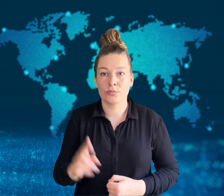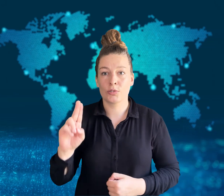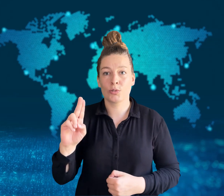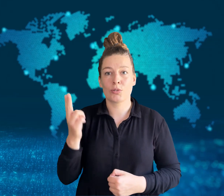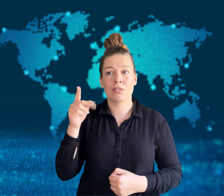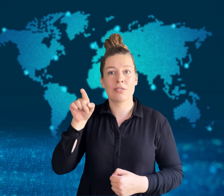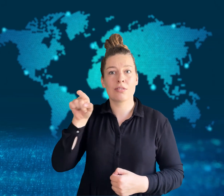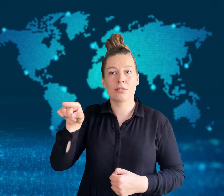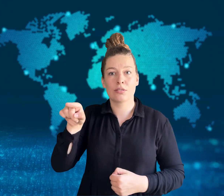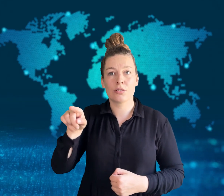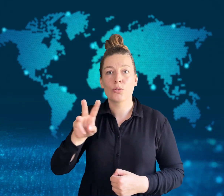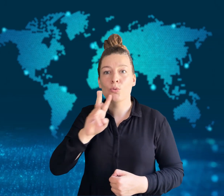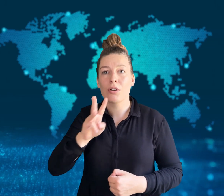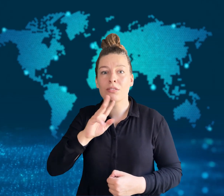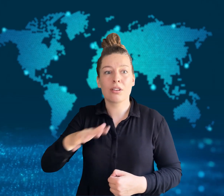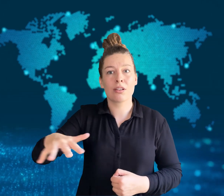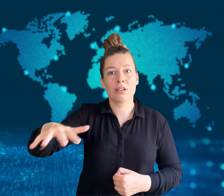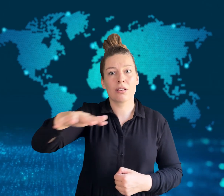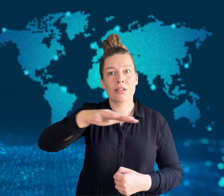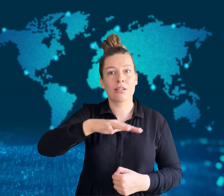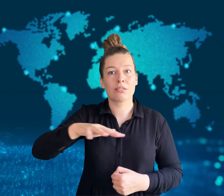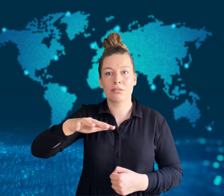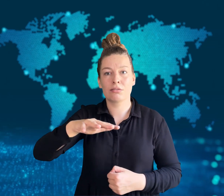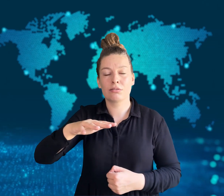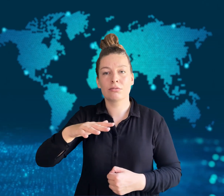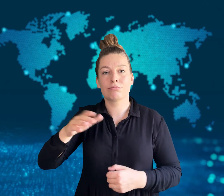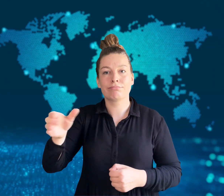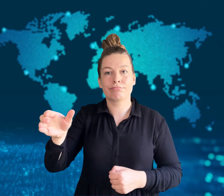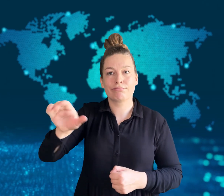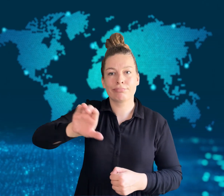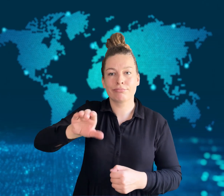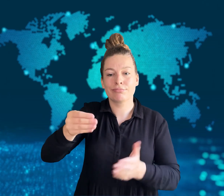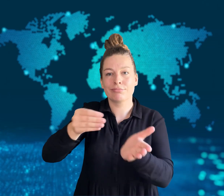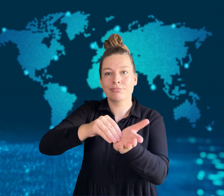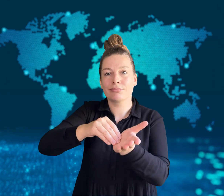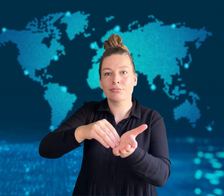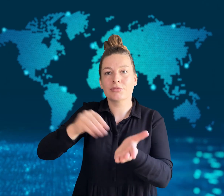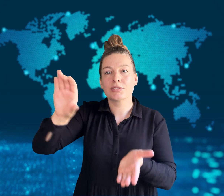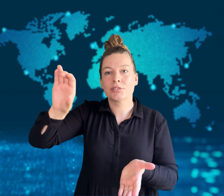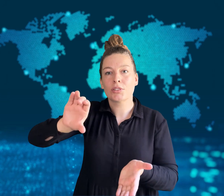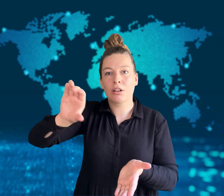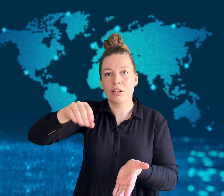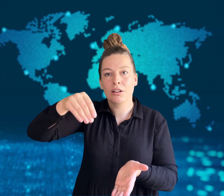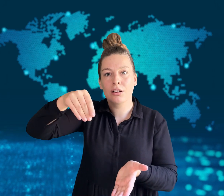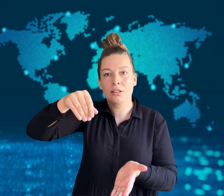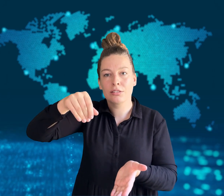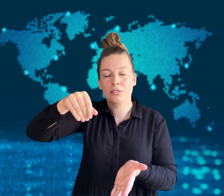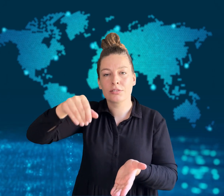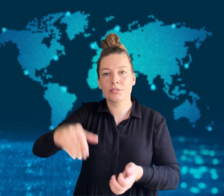Salt added to tap water